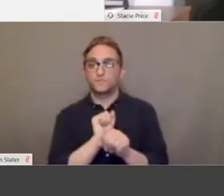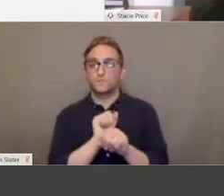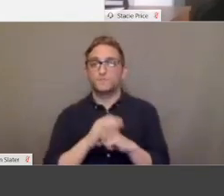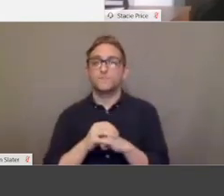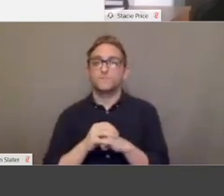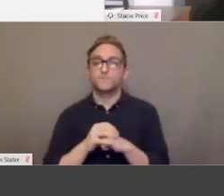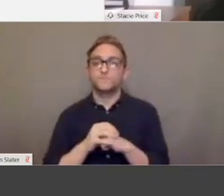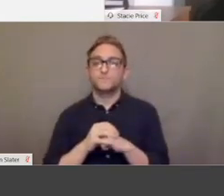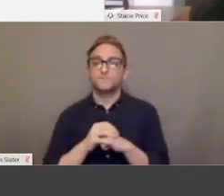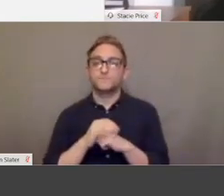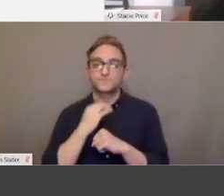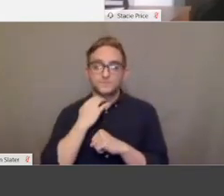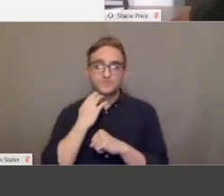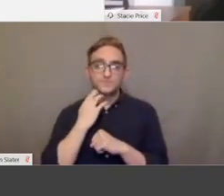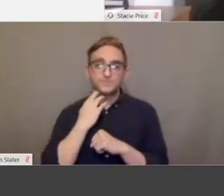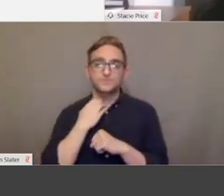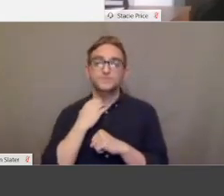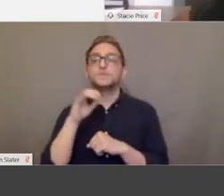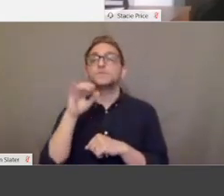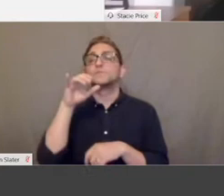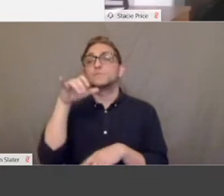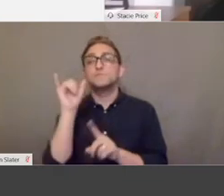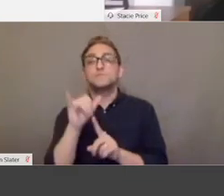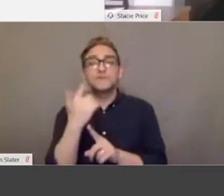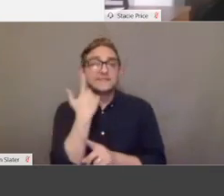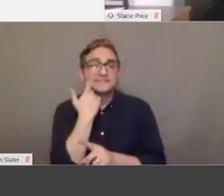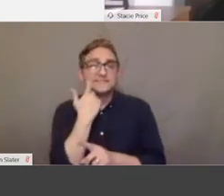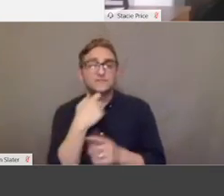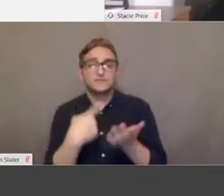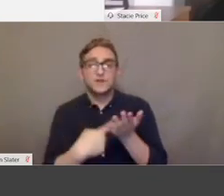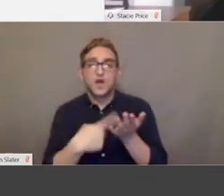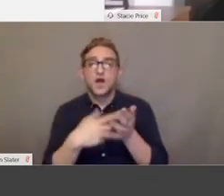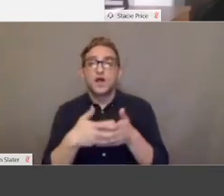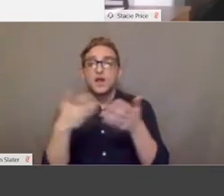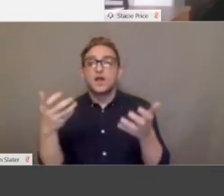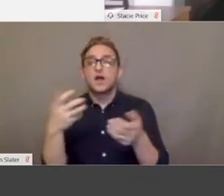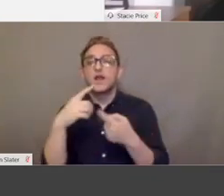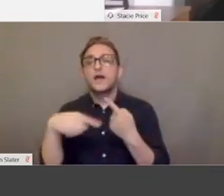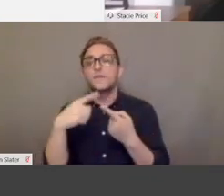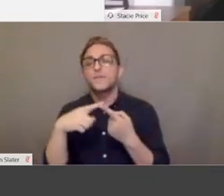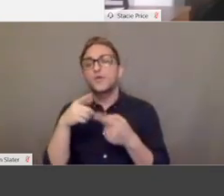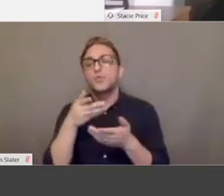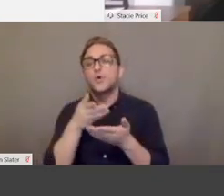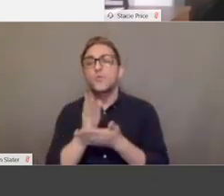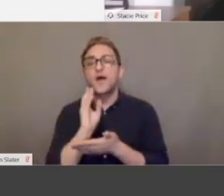slide, Stacie Price talked a lot about the rights of companions and family members under